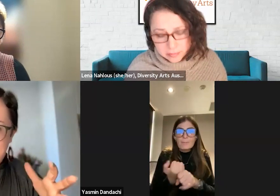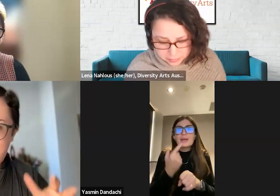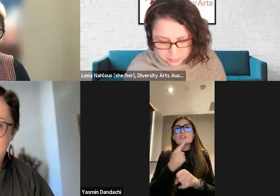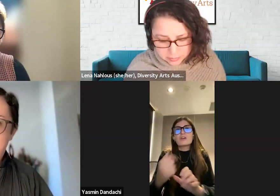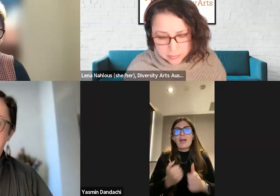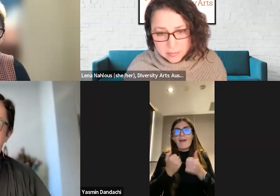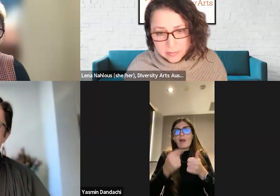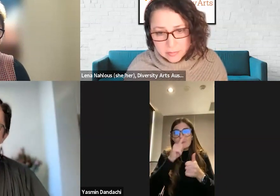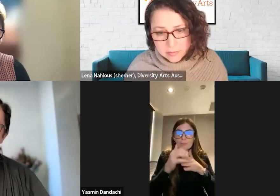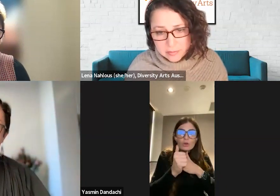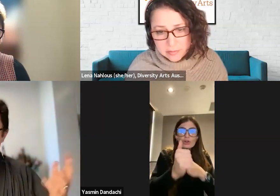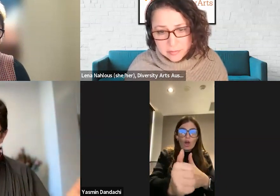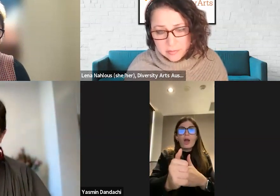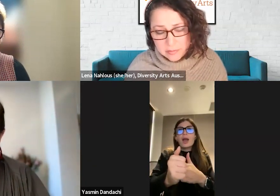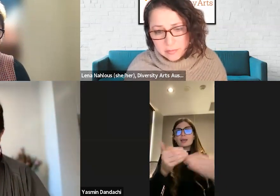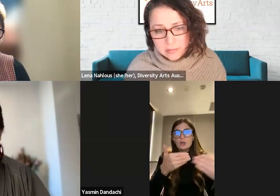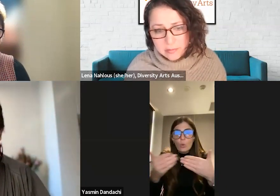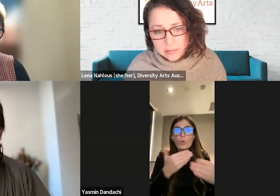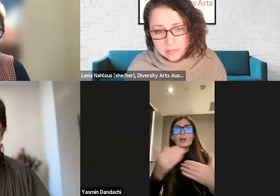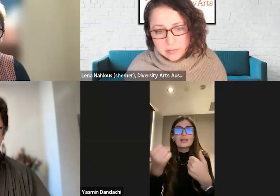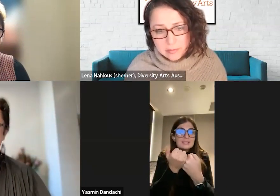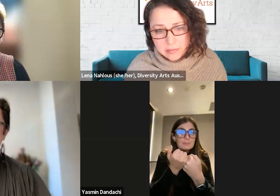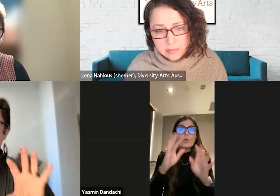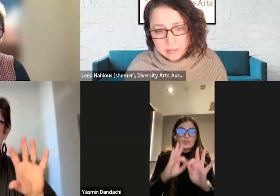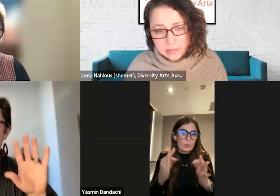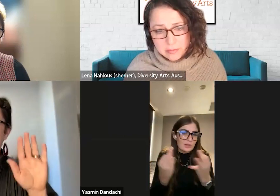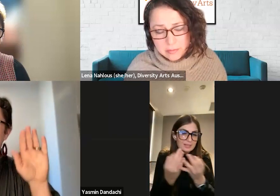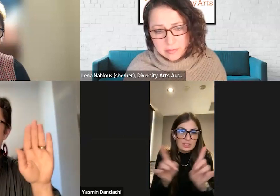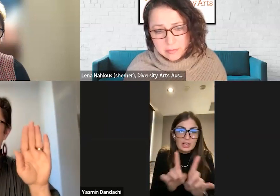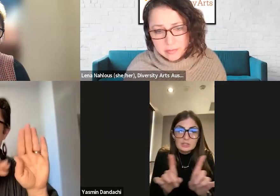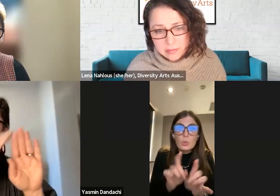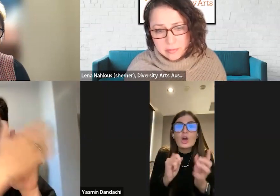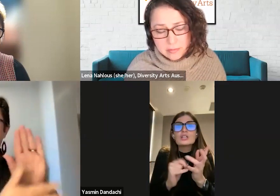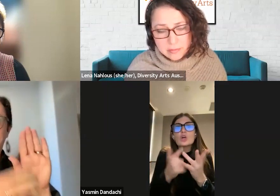and steer and support the organisation. So if we stop thinking about governors